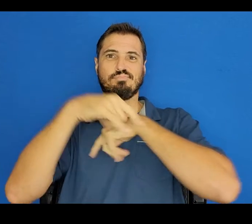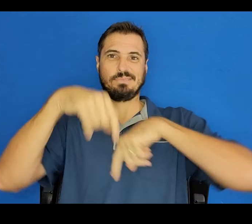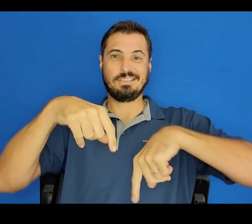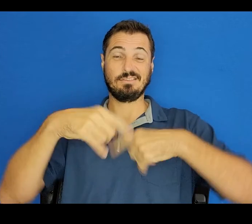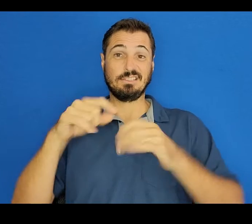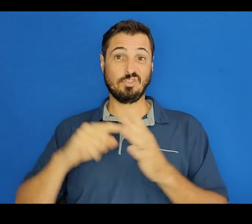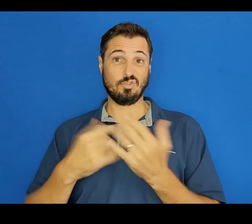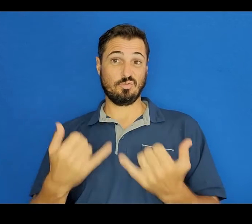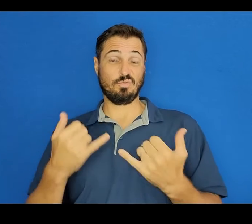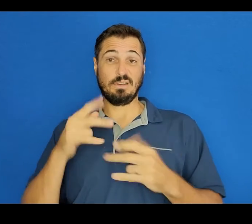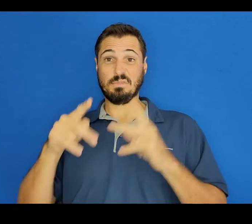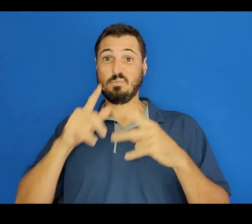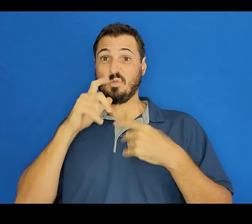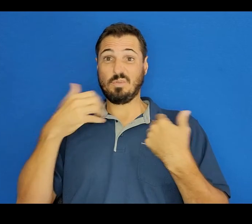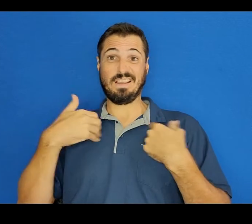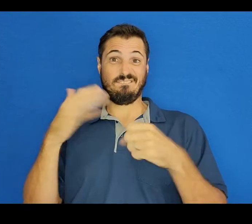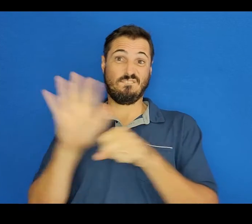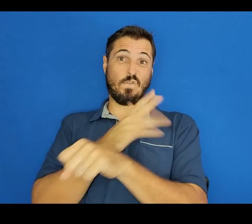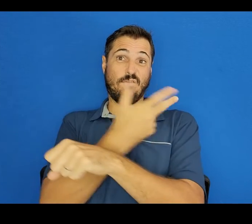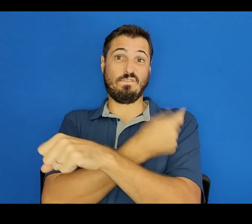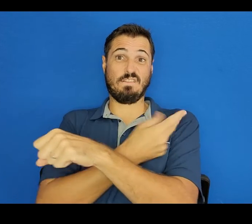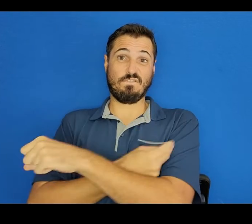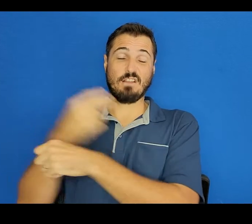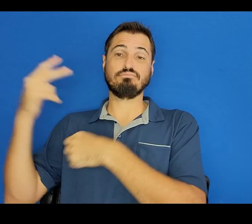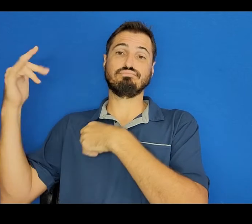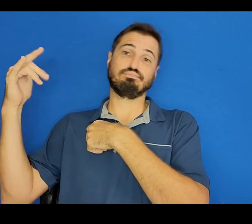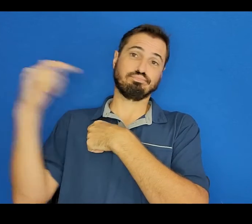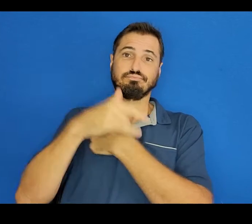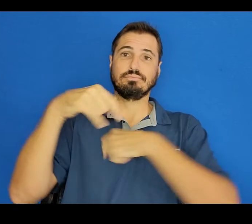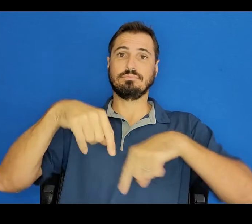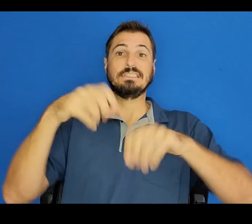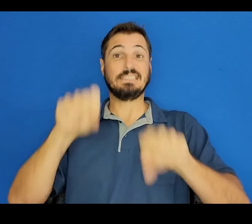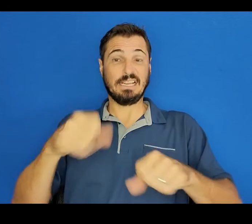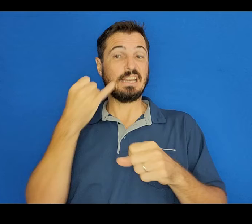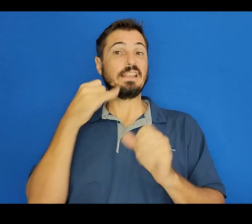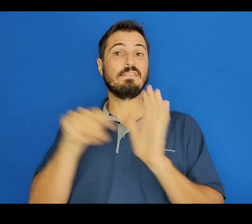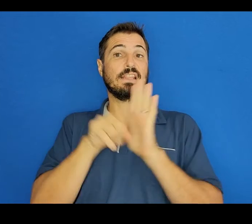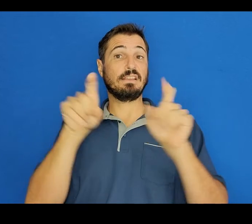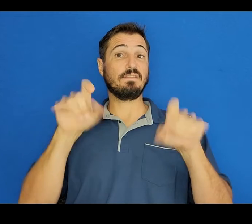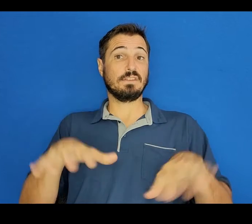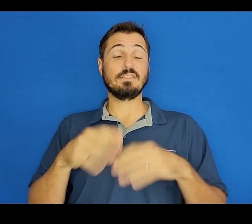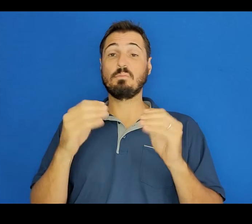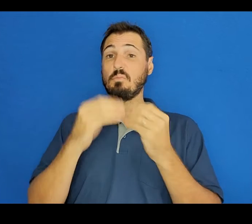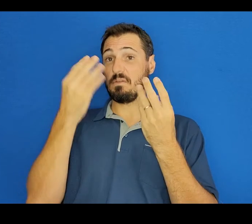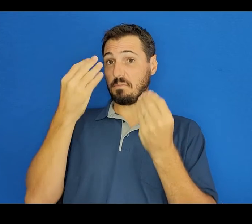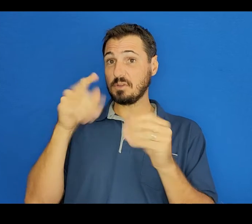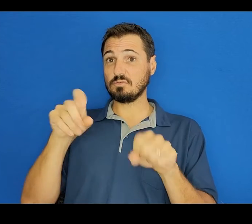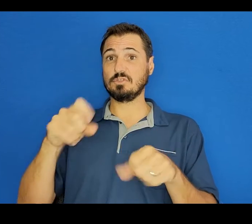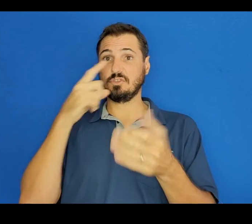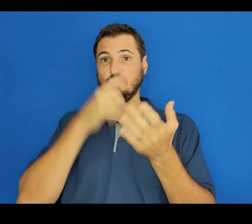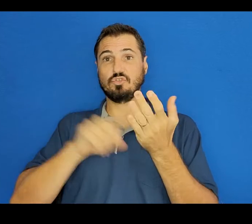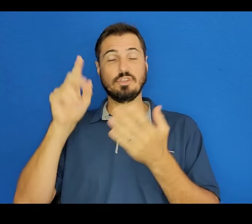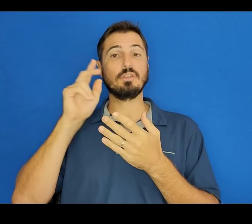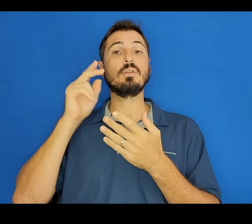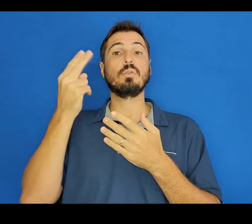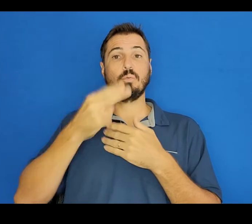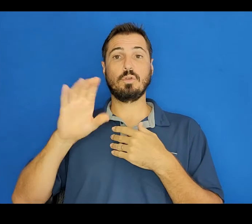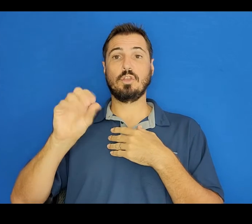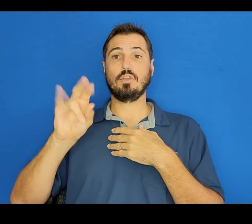allowed to travel to the U.S. with a pre-travel test For details, visit hawaiicovid19.com/travel